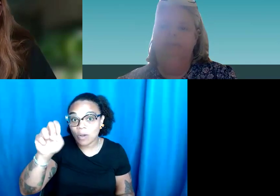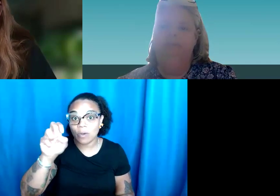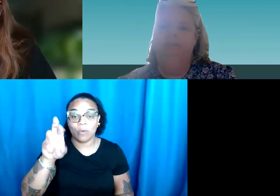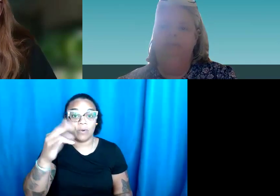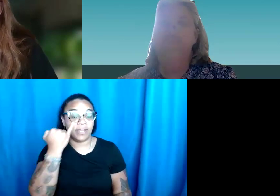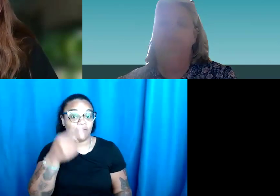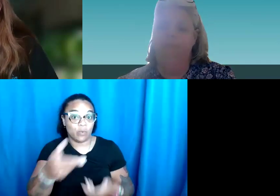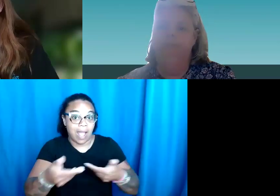people.